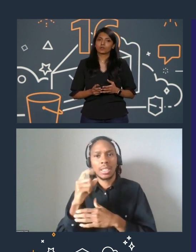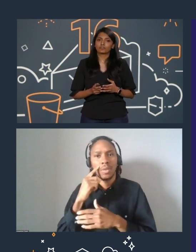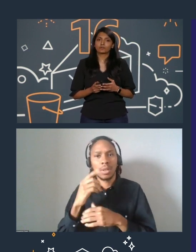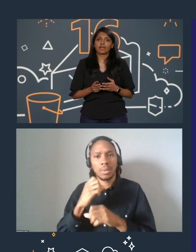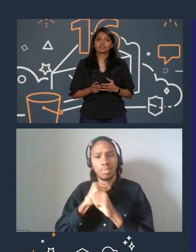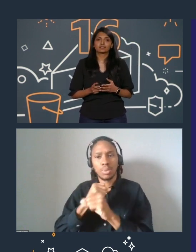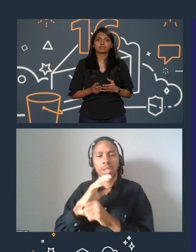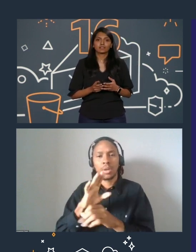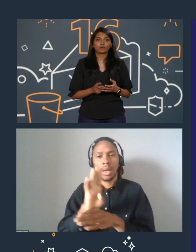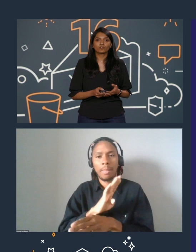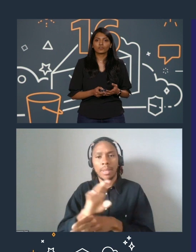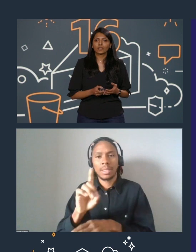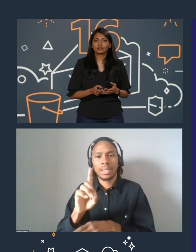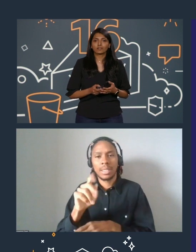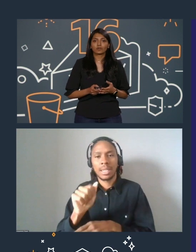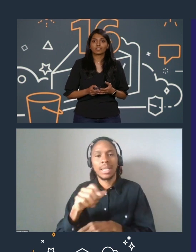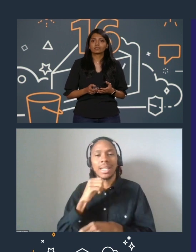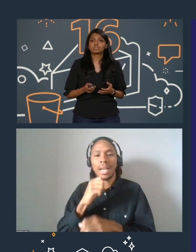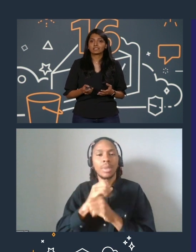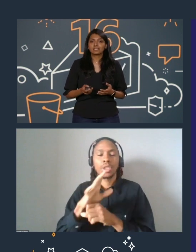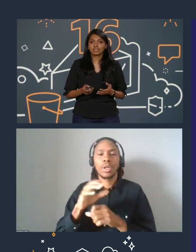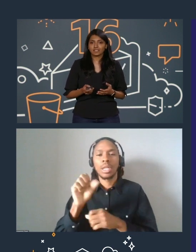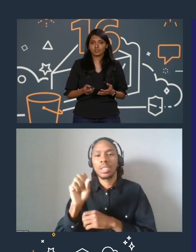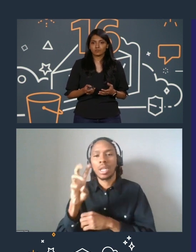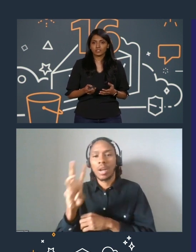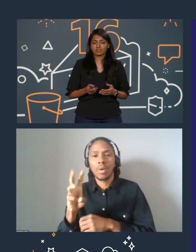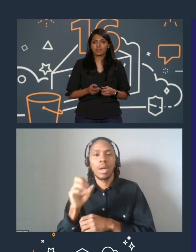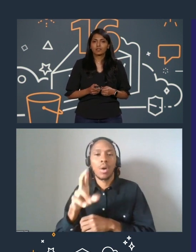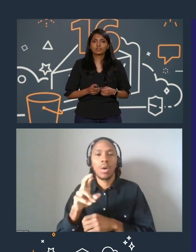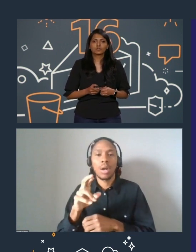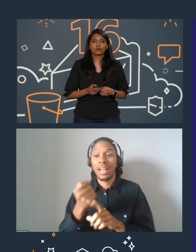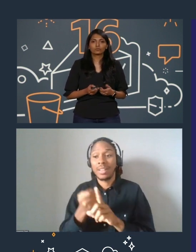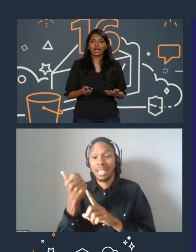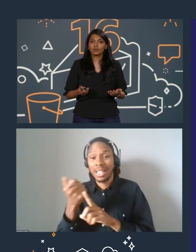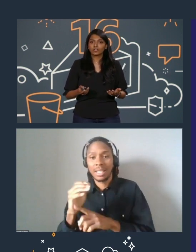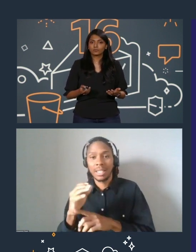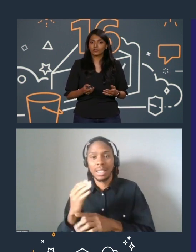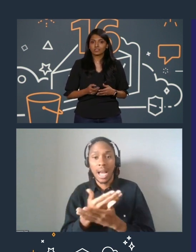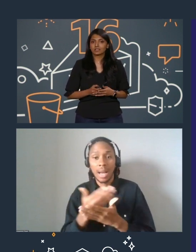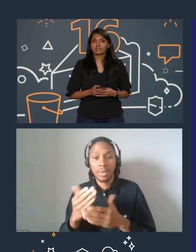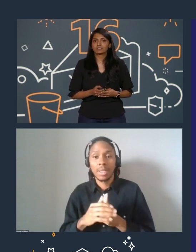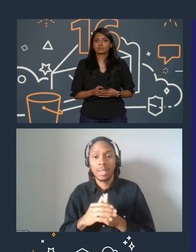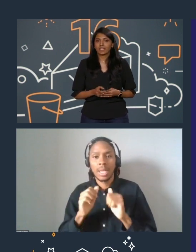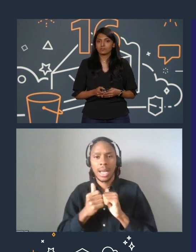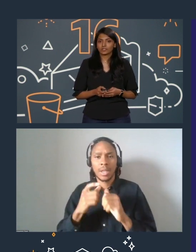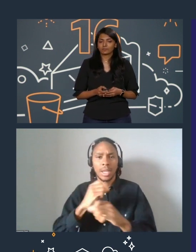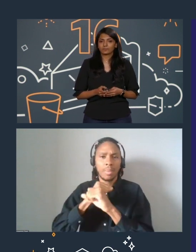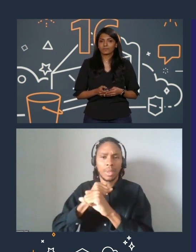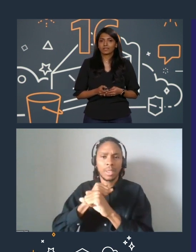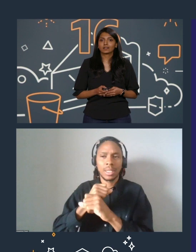from accidentally overriding or even deleting these objects. So how can you protect against this behavior?